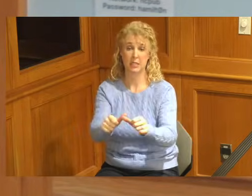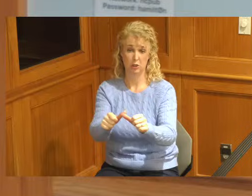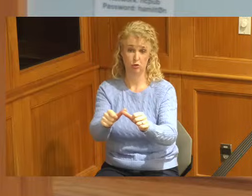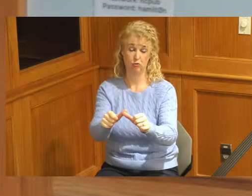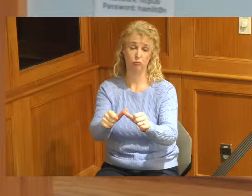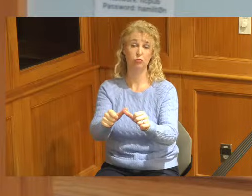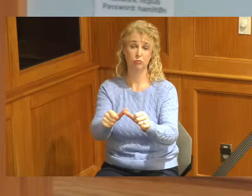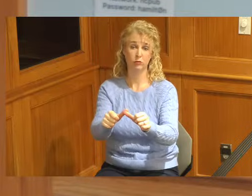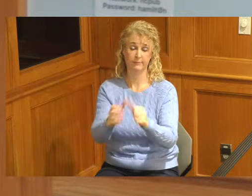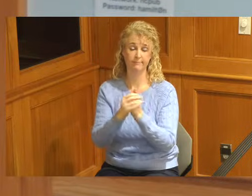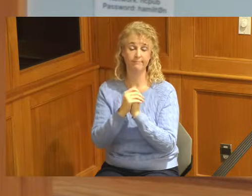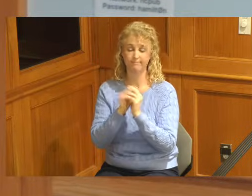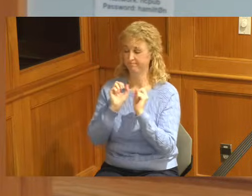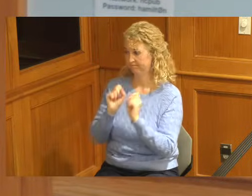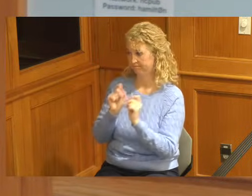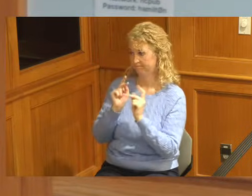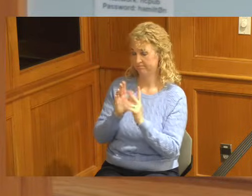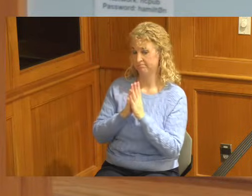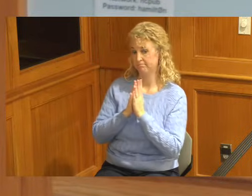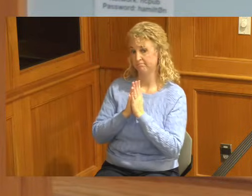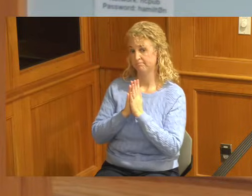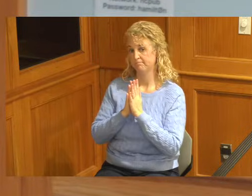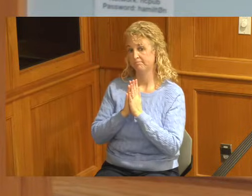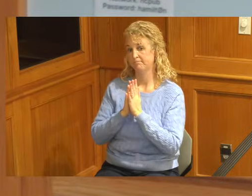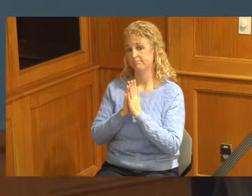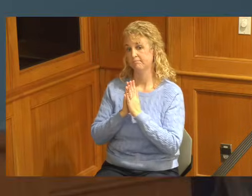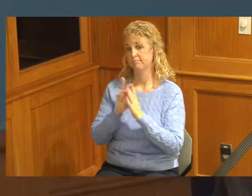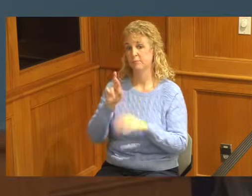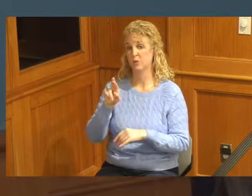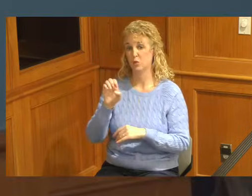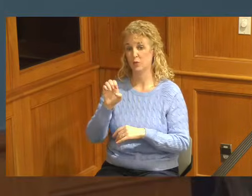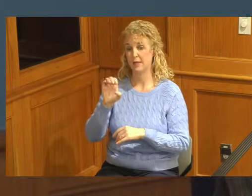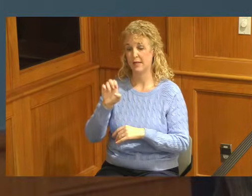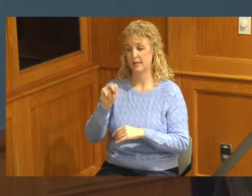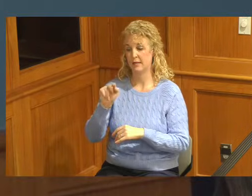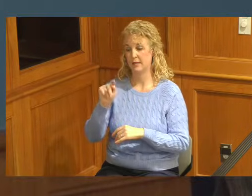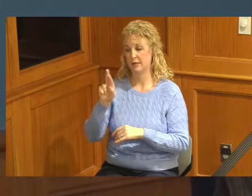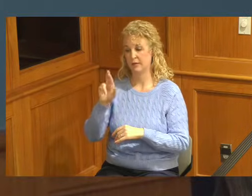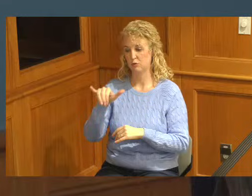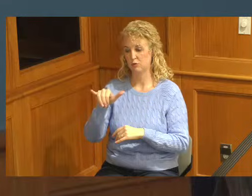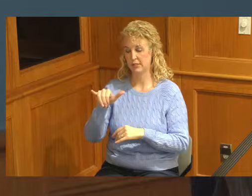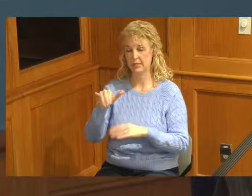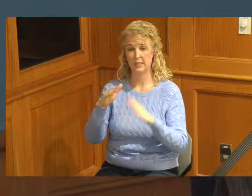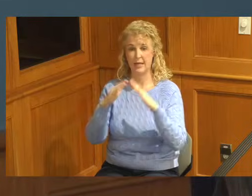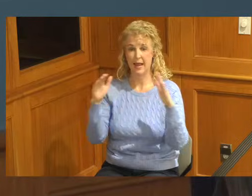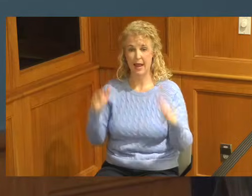keep pushing forward. Okay. And so re-entry housing, there was one house that they have